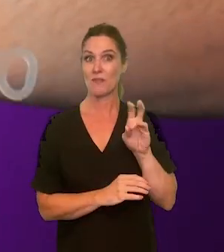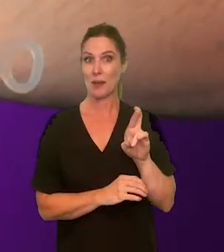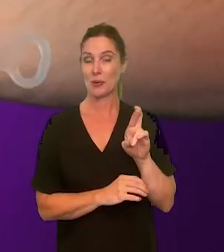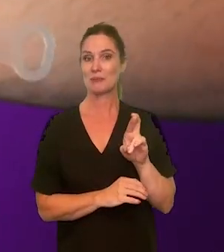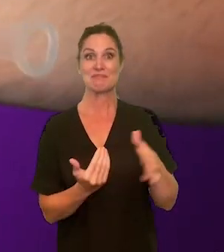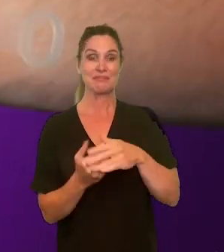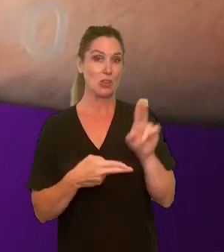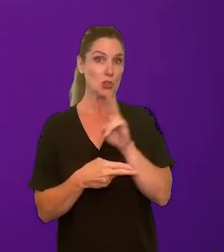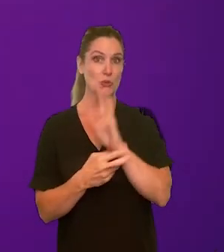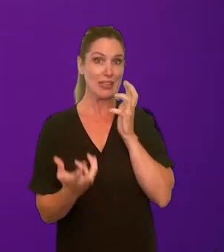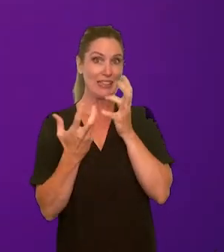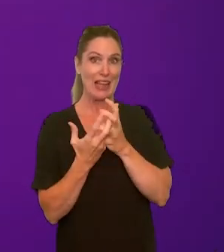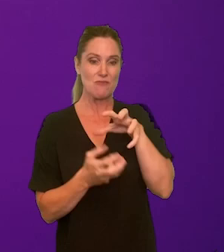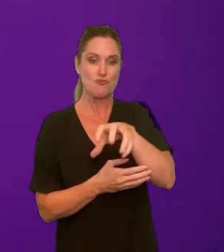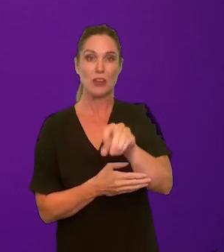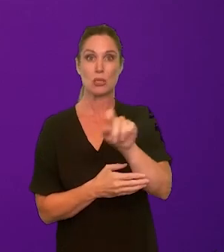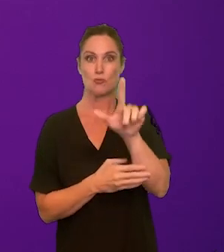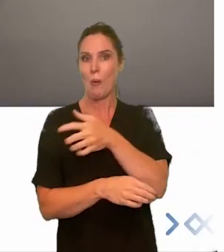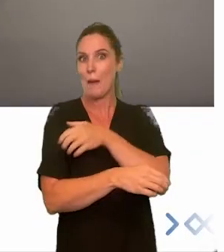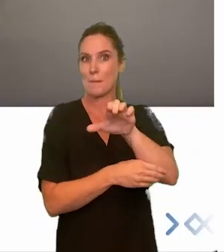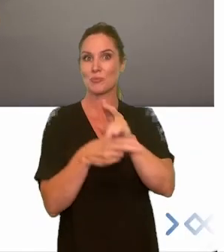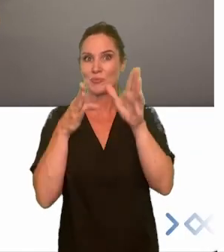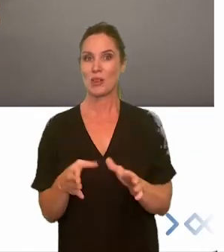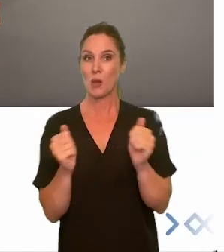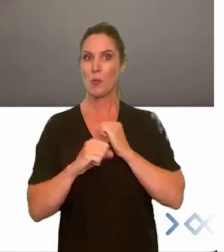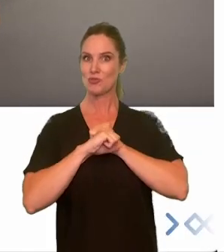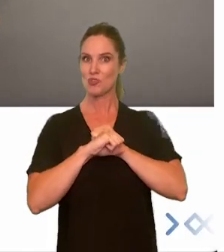that empowers its user with a secure and versatile grip around almost any object.